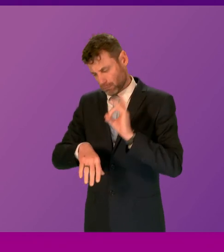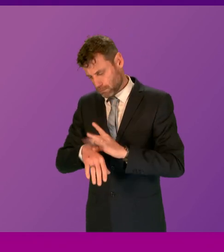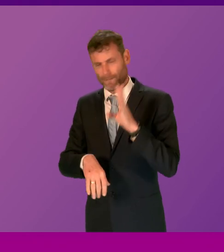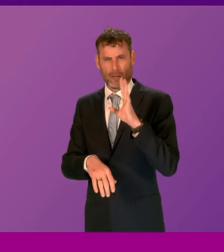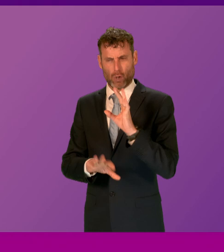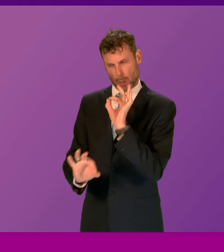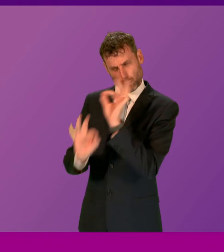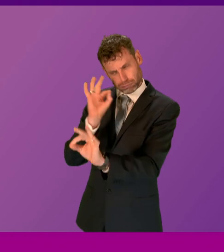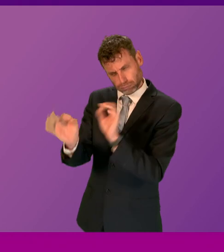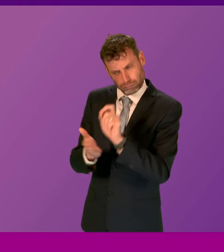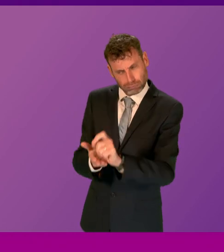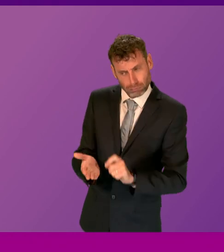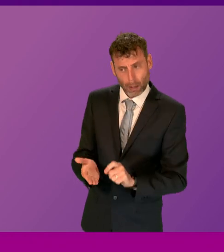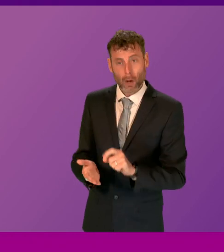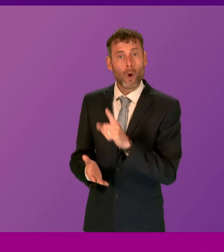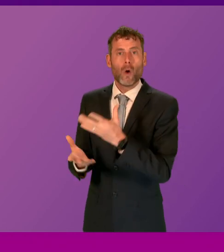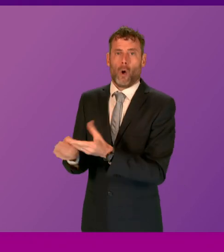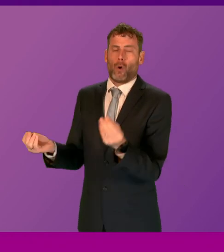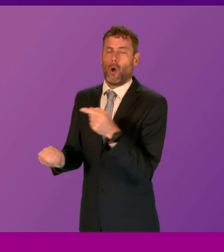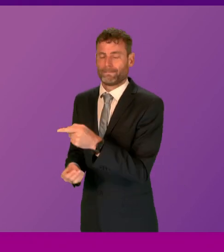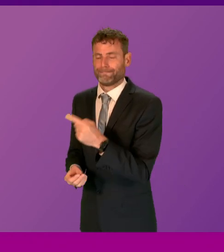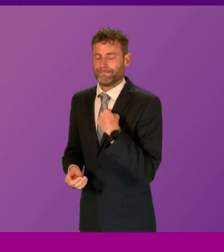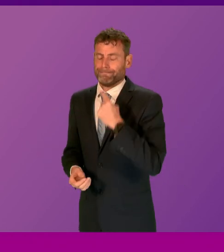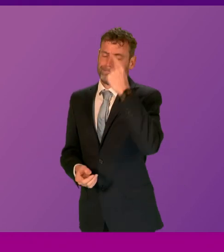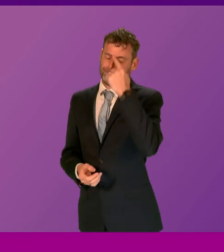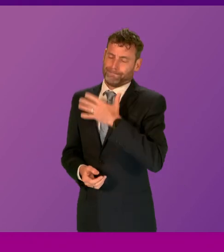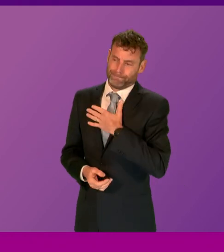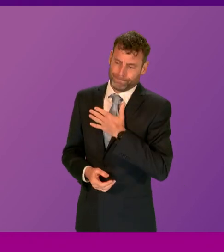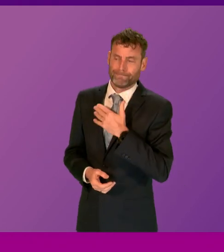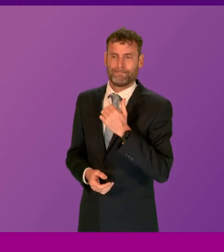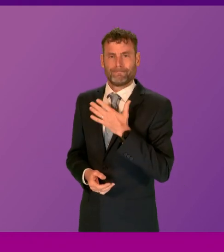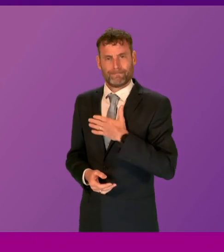I know that his loss will be felt so much by his family and friends, as well as by his